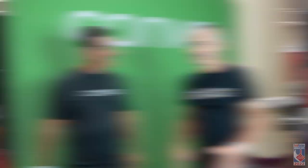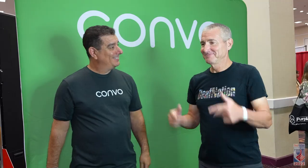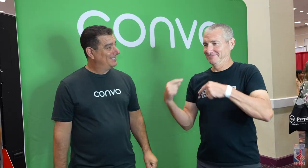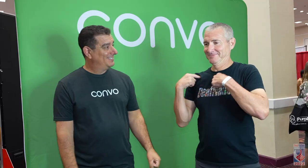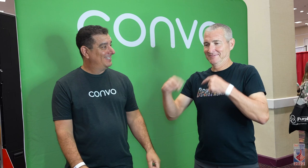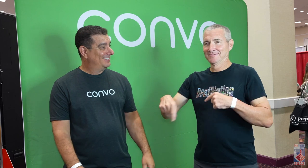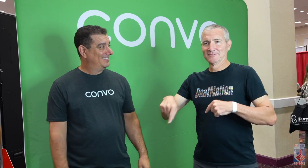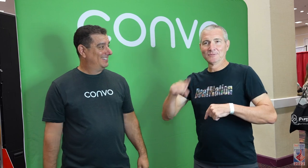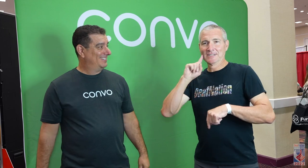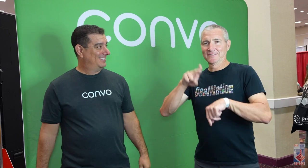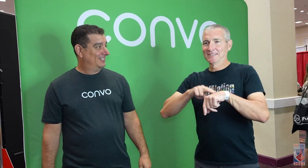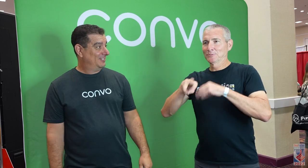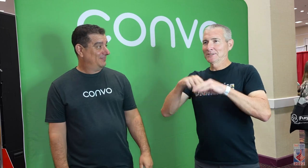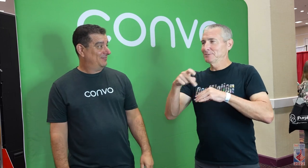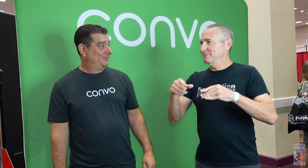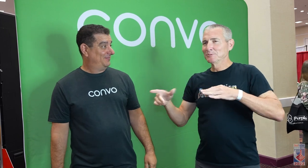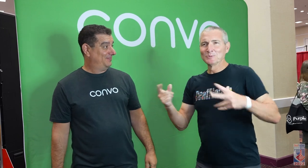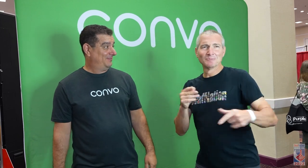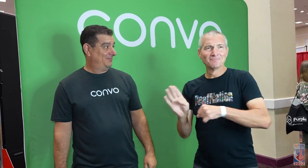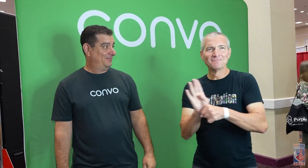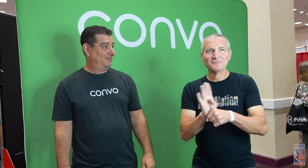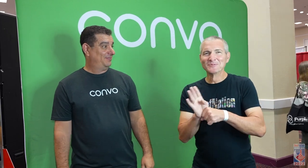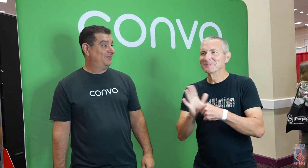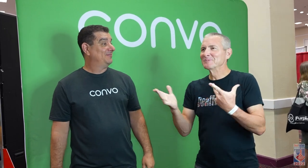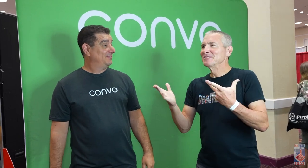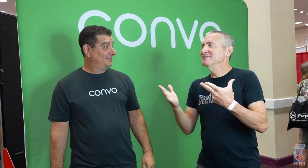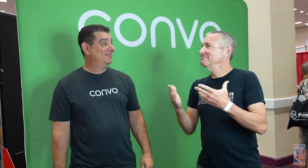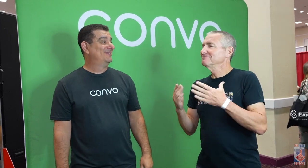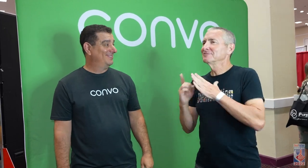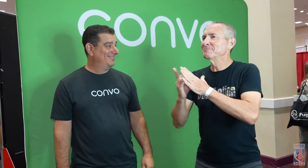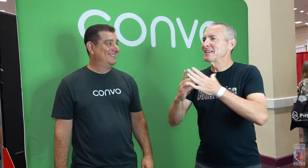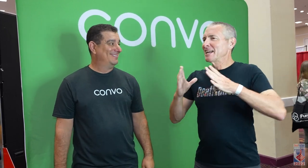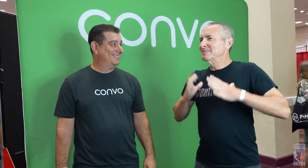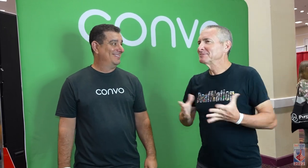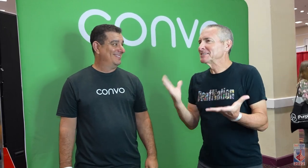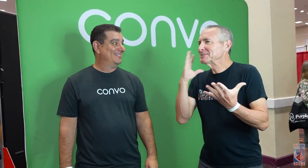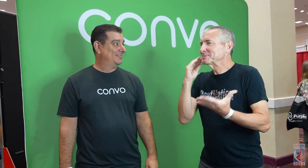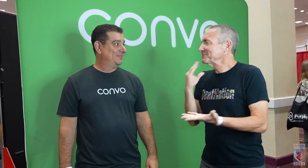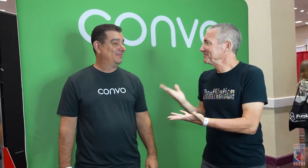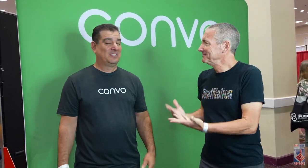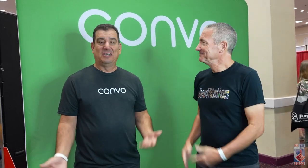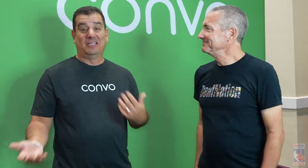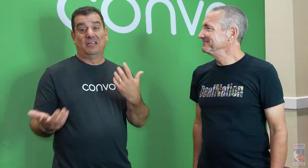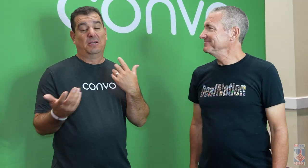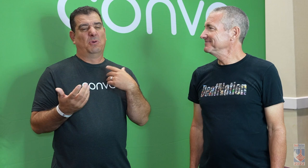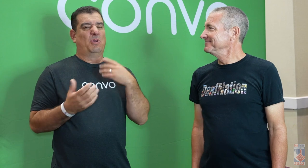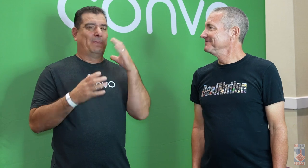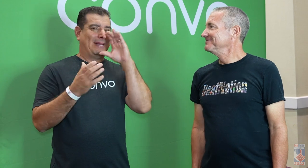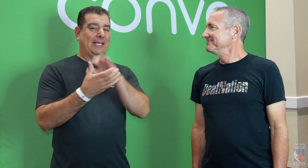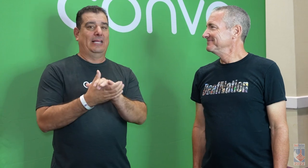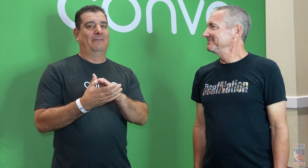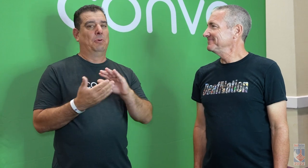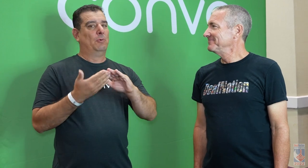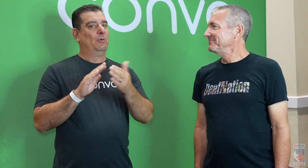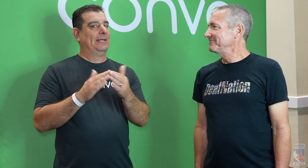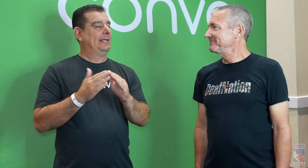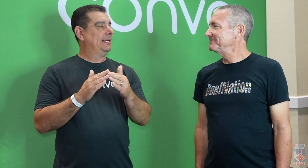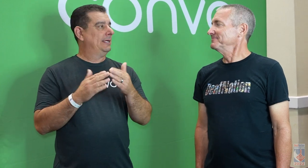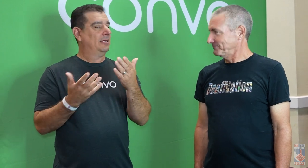You’re here at DeafNation World Expo and you’ve been super busy. What’s been the customer experience so far? We believe in community.